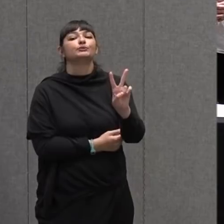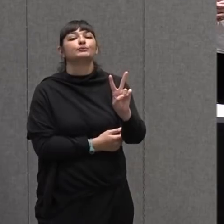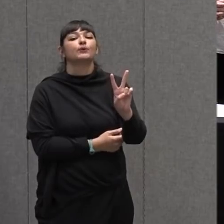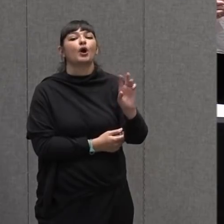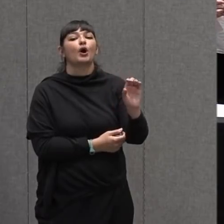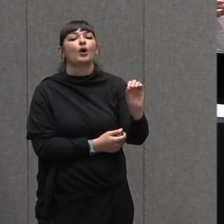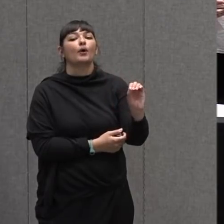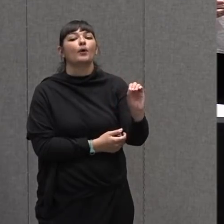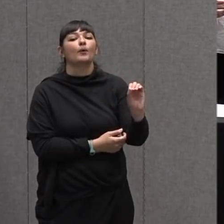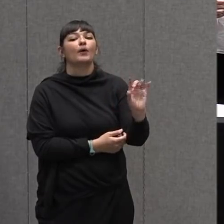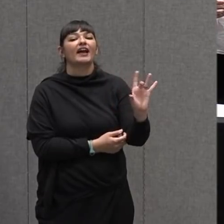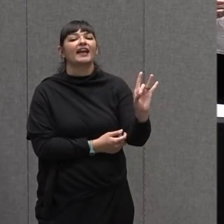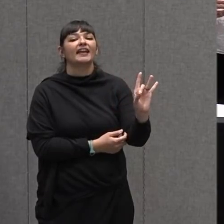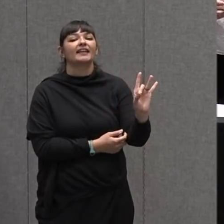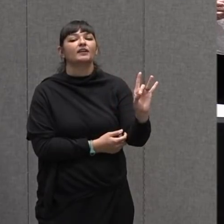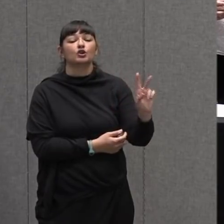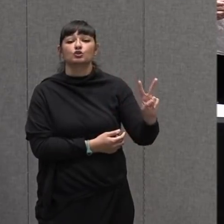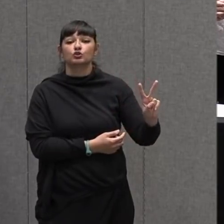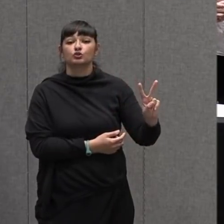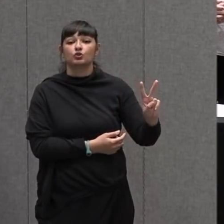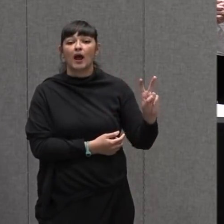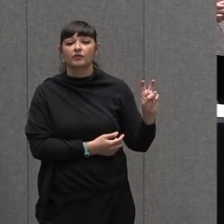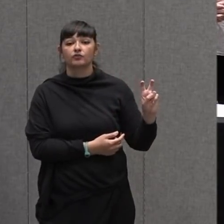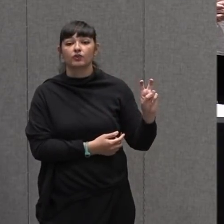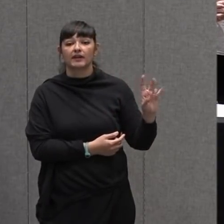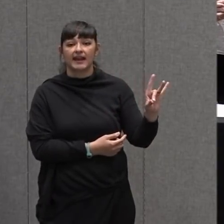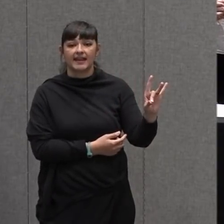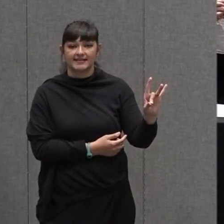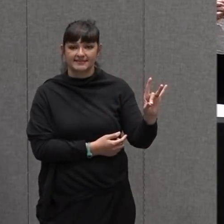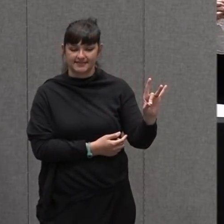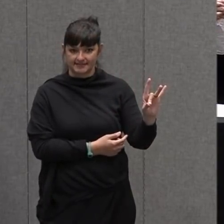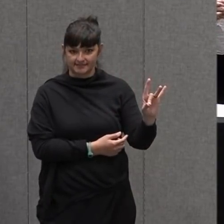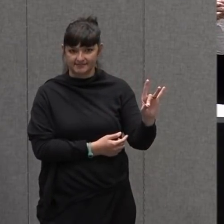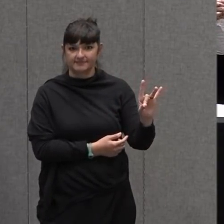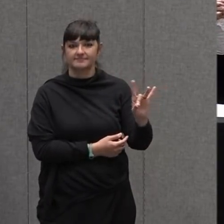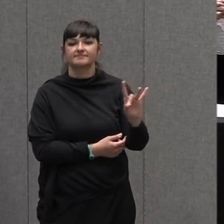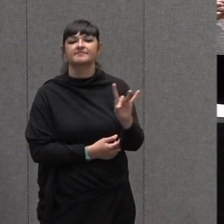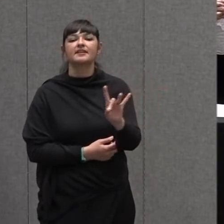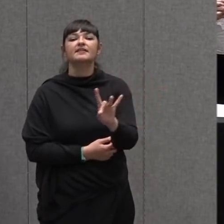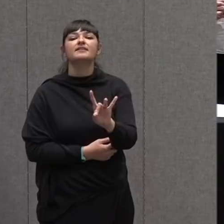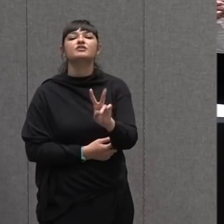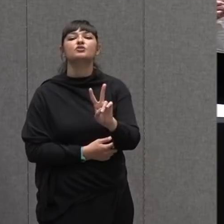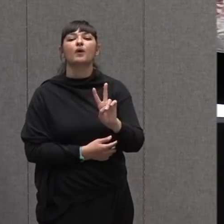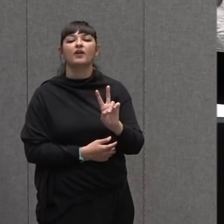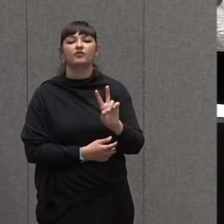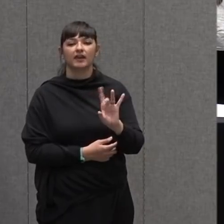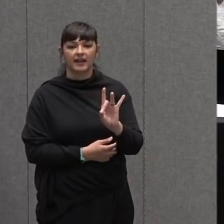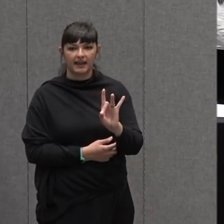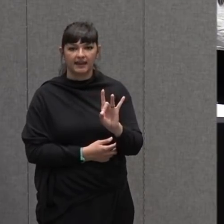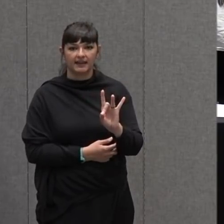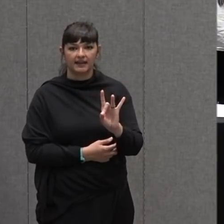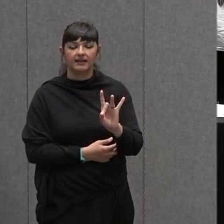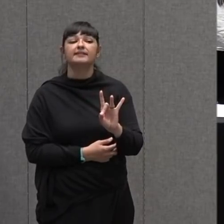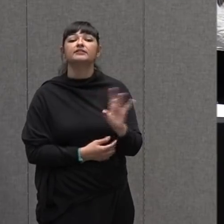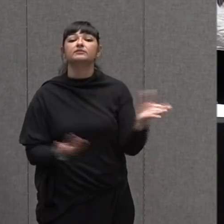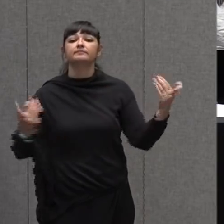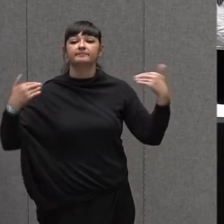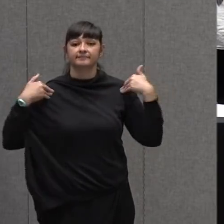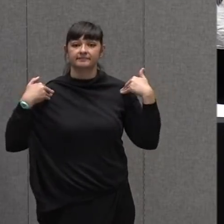208 right? 208 yes thank you. So 208 so but again, we'll be doing touching our shoulders as our movement.